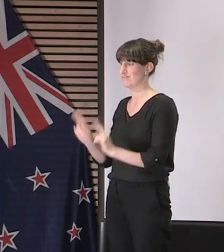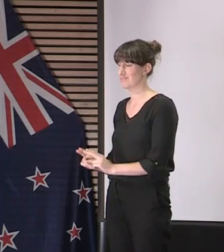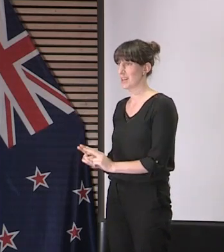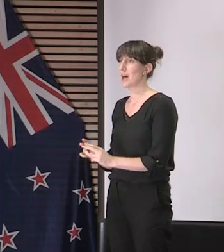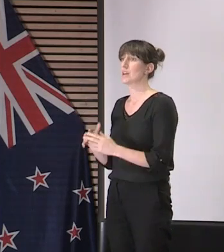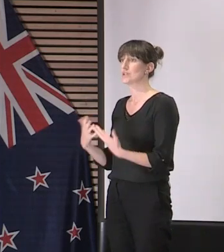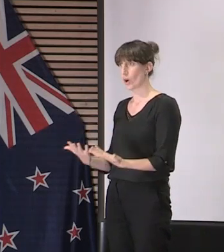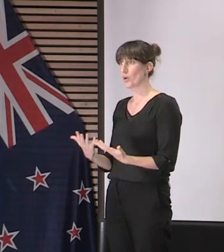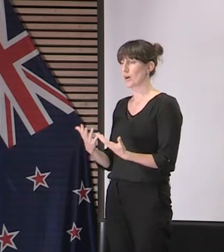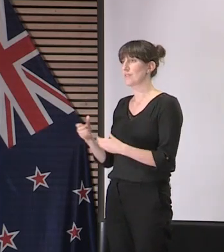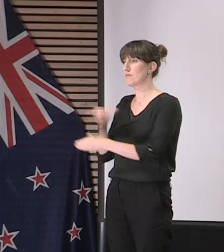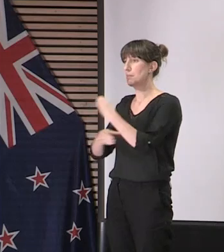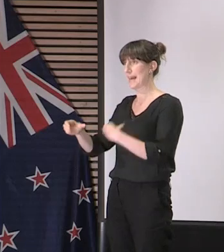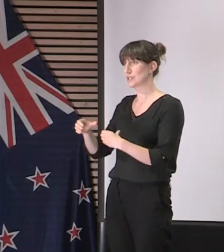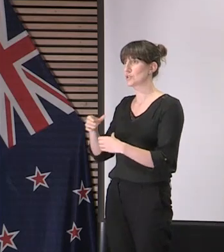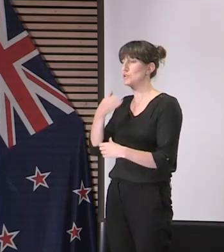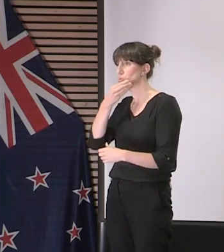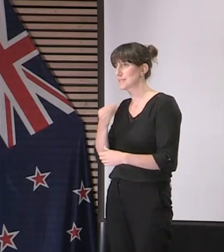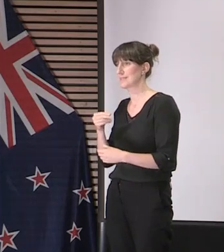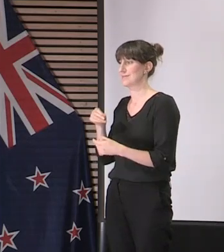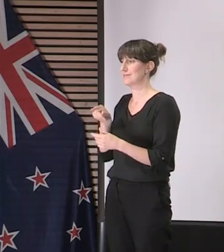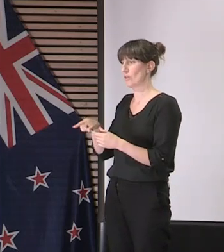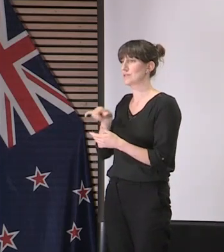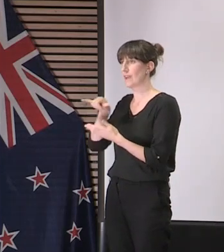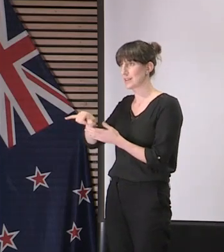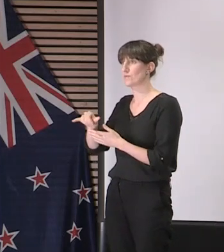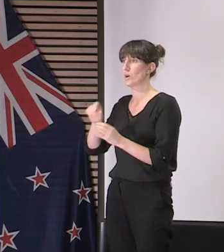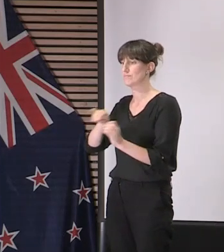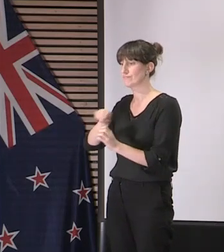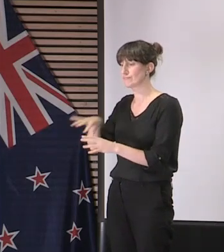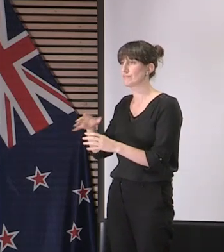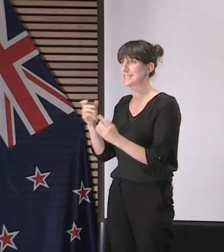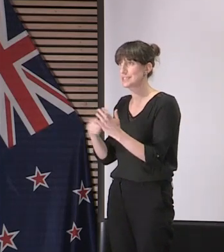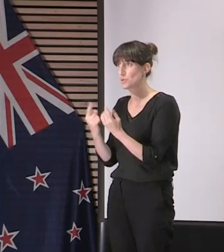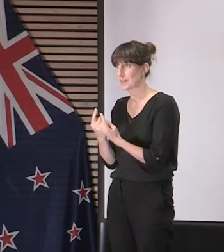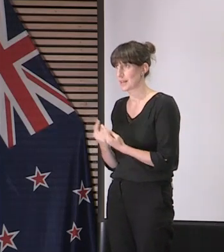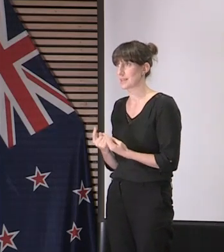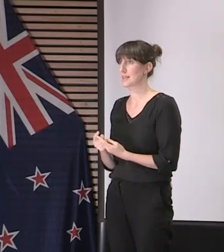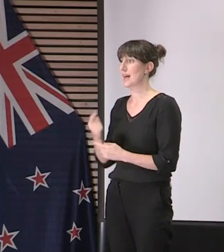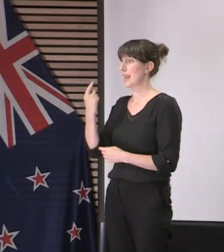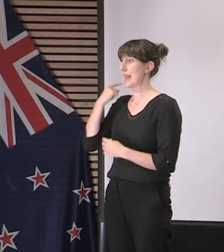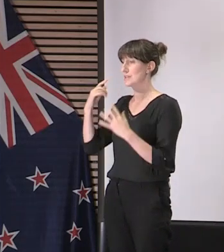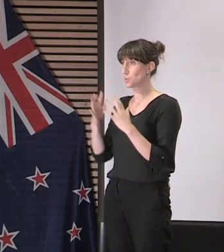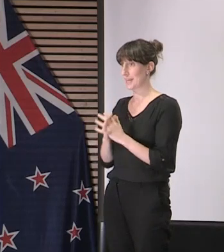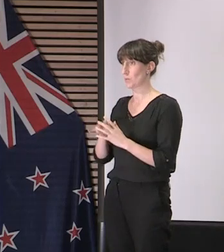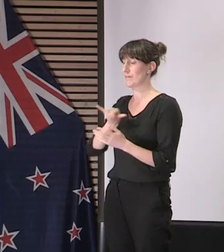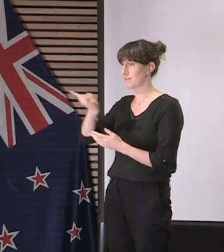aircraft and many of does are no longer flying so we have stepped in. Supported by our relief package Air New Zealand